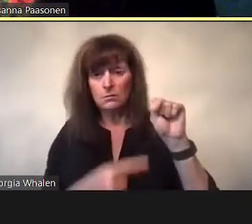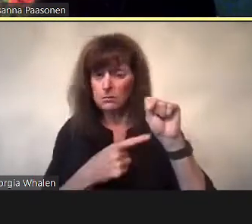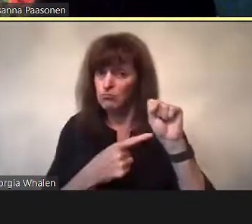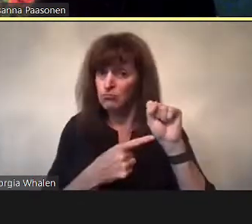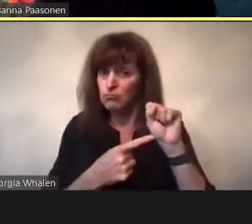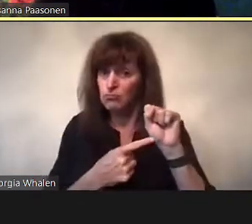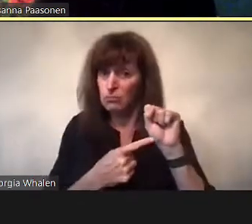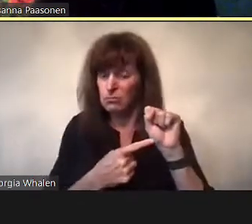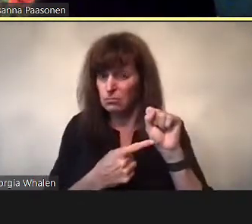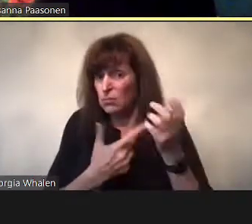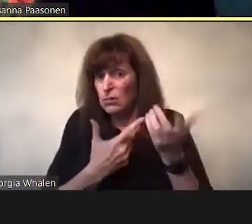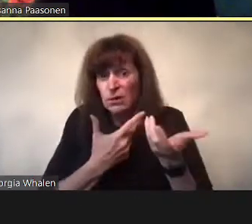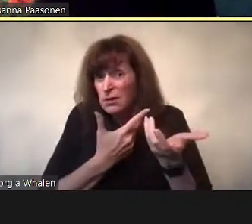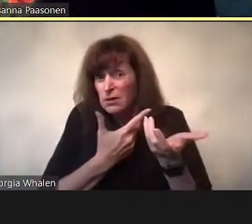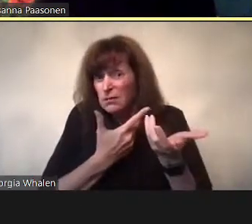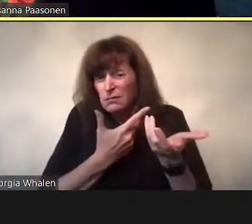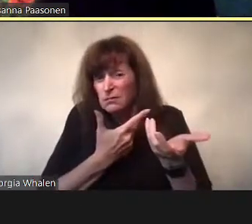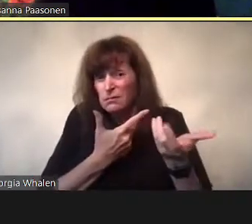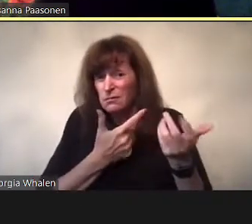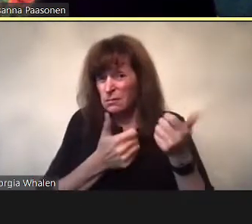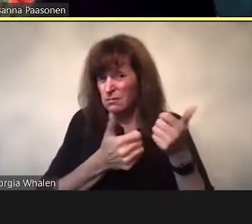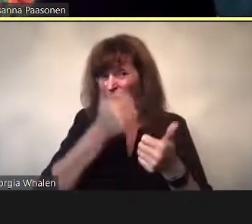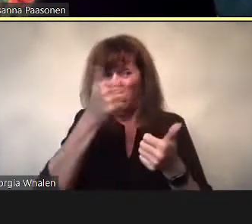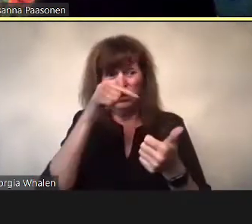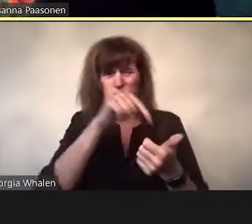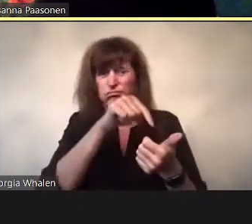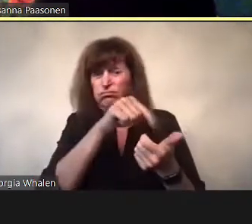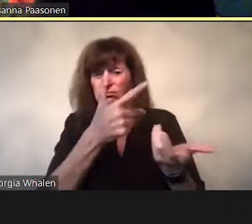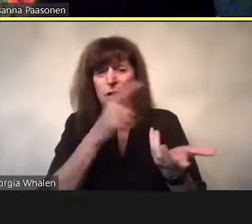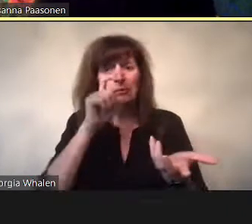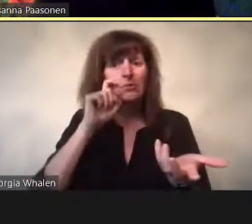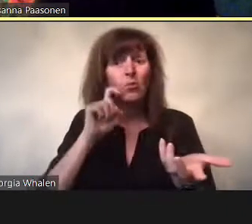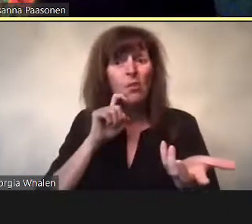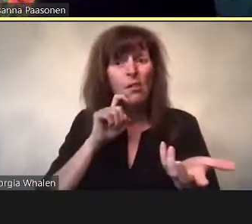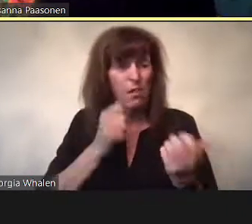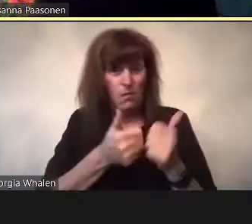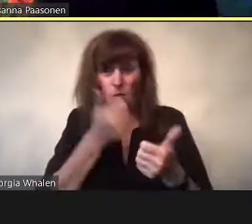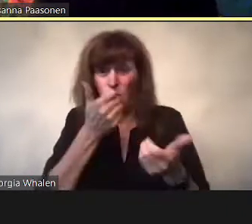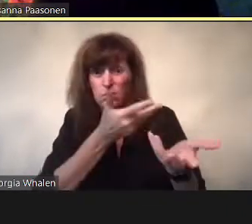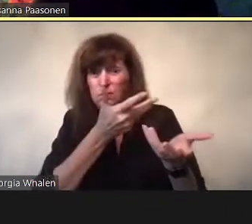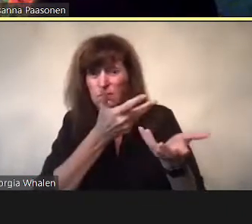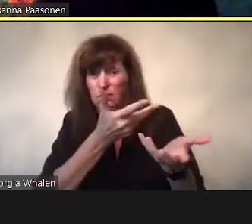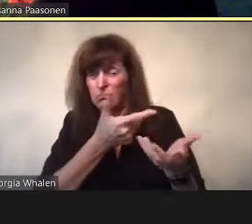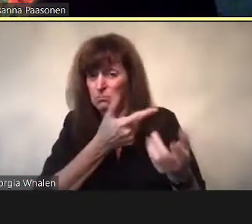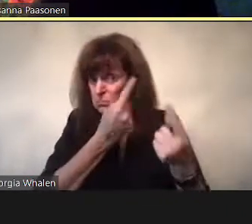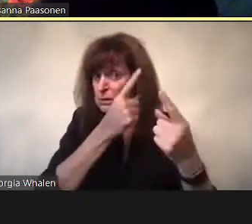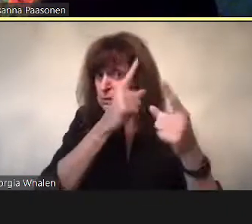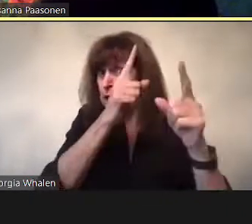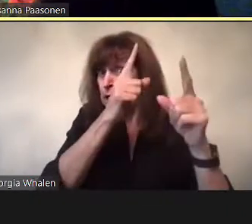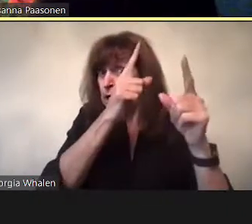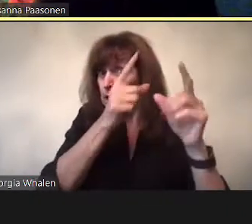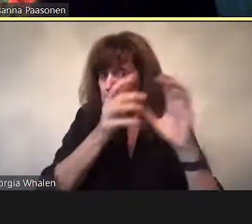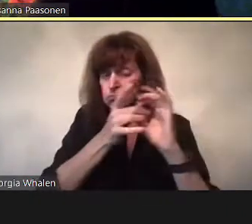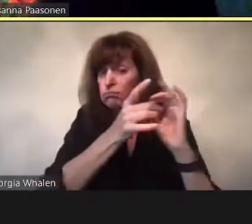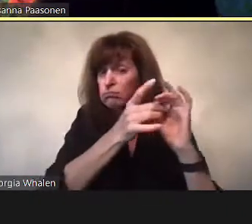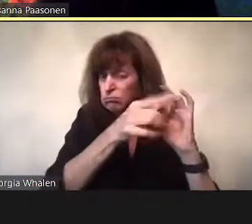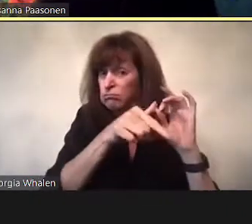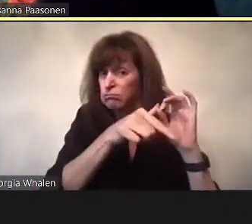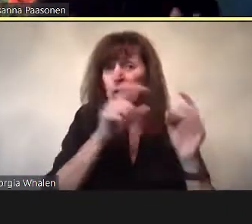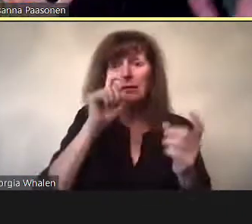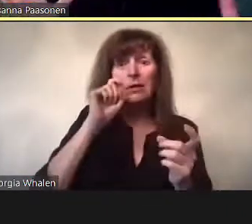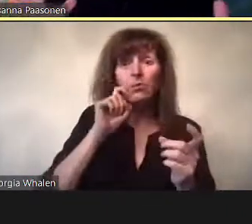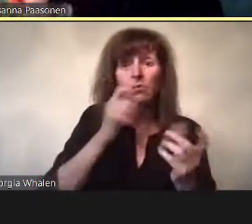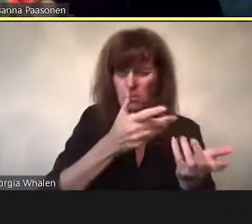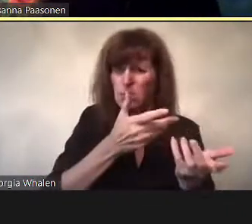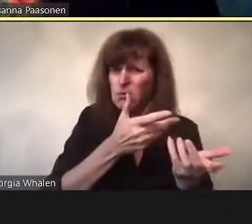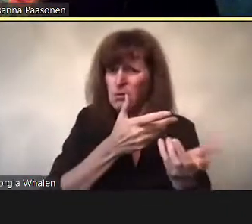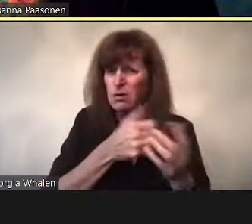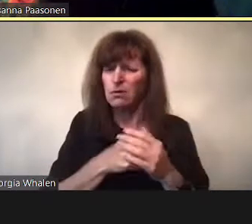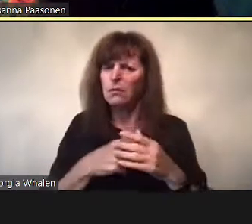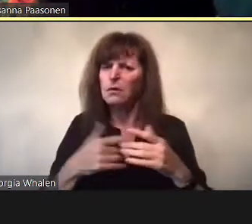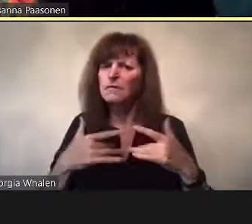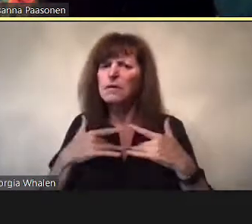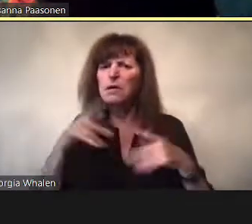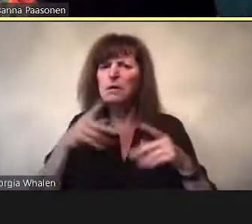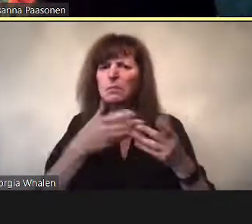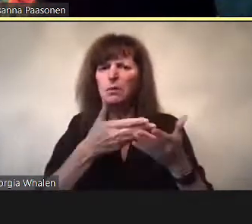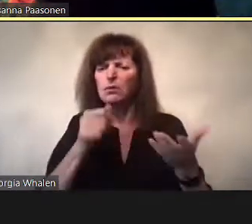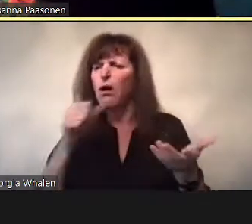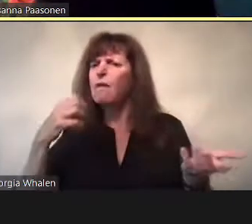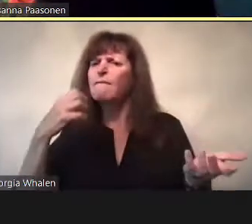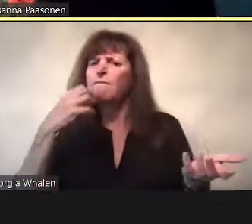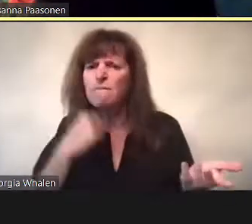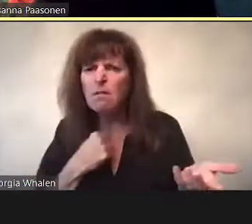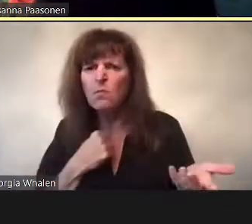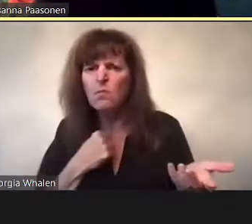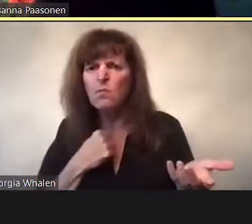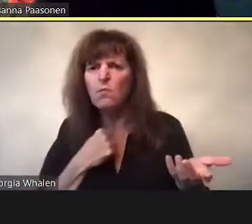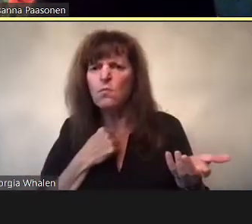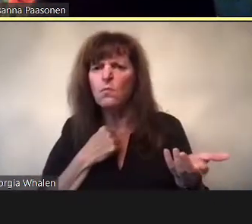There was also the case of Only Fans saying they would not allow porn, then backed away.